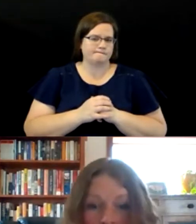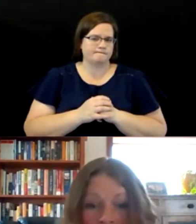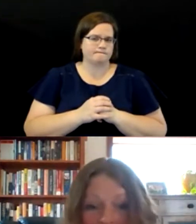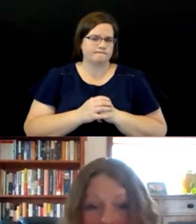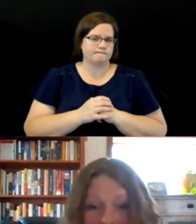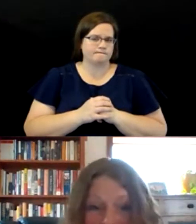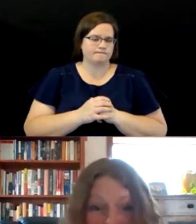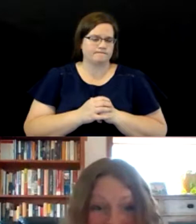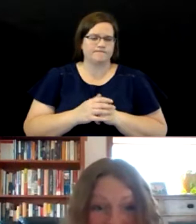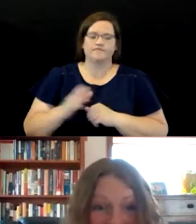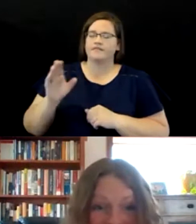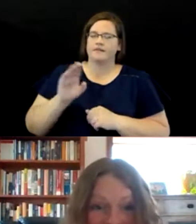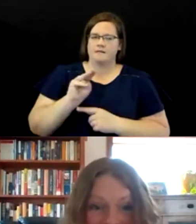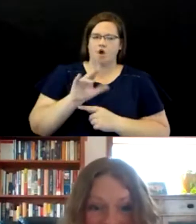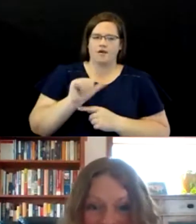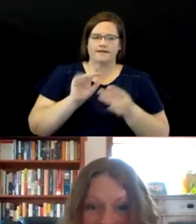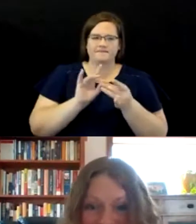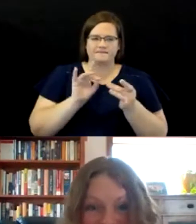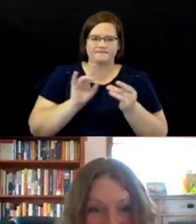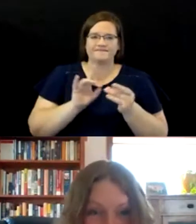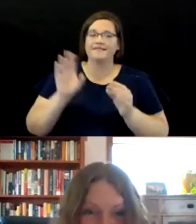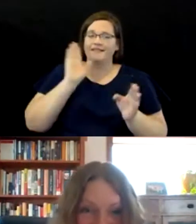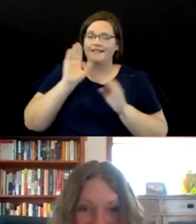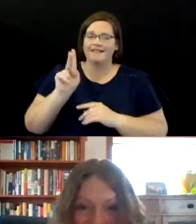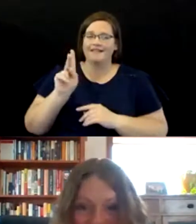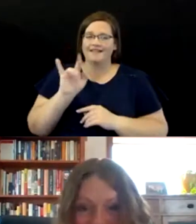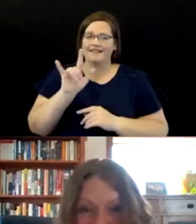Hi, Kayli. It's nice to meet you. Thanks for